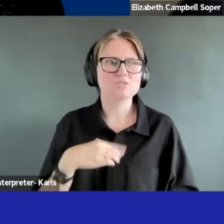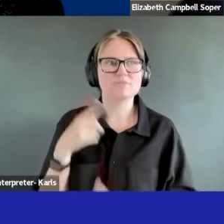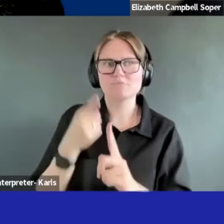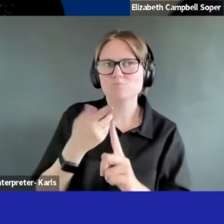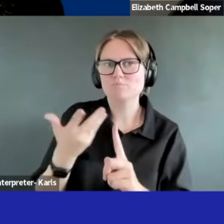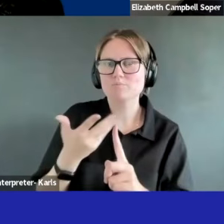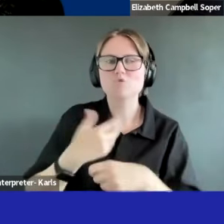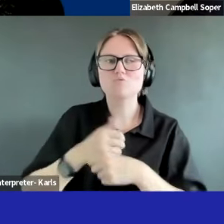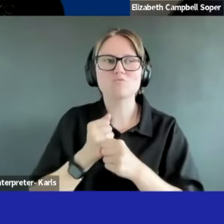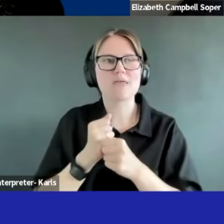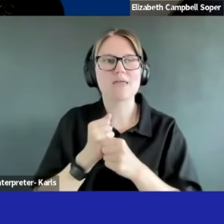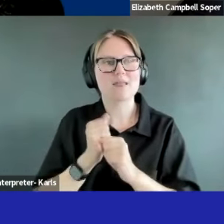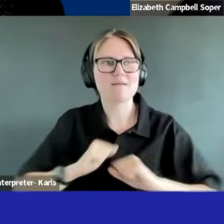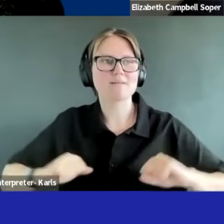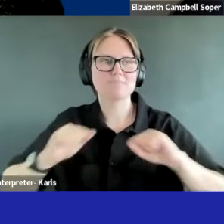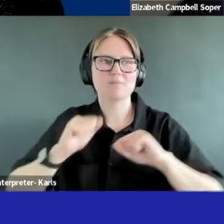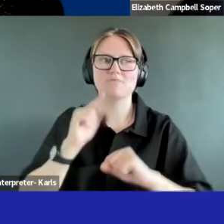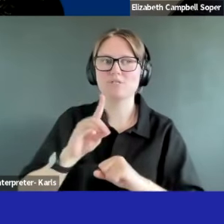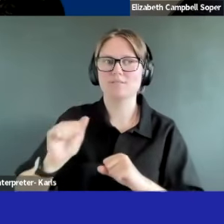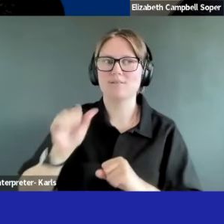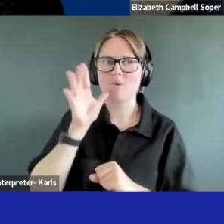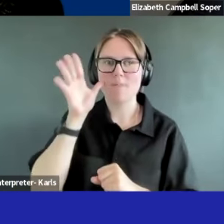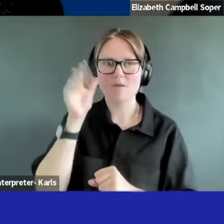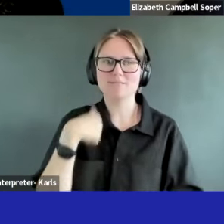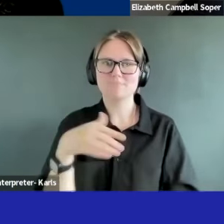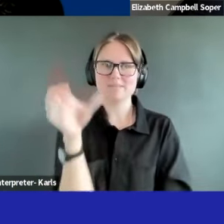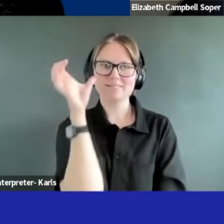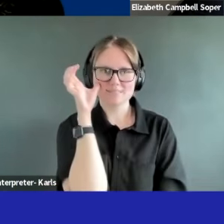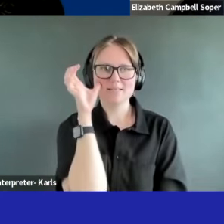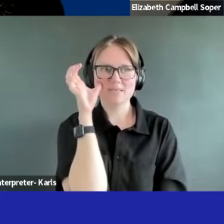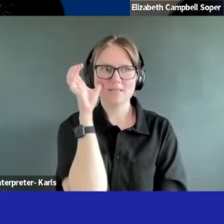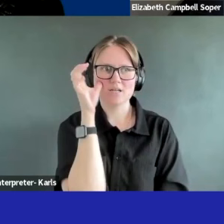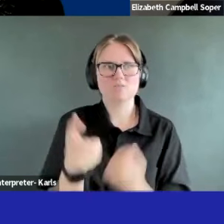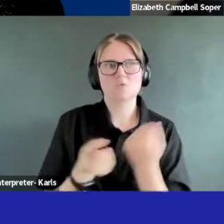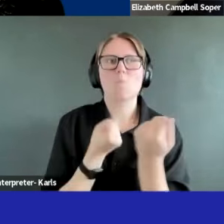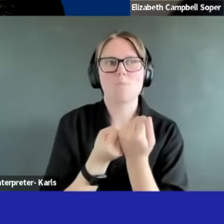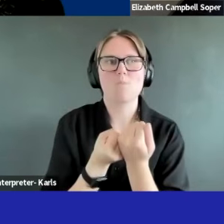seen, heard, and supported without having to justify